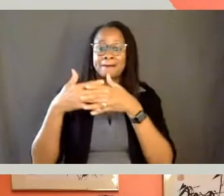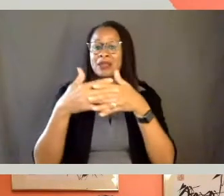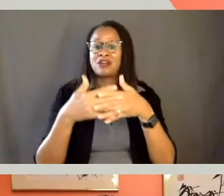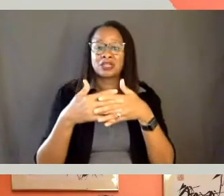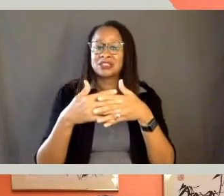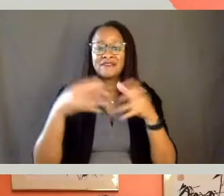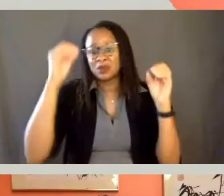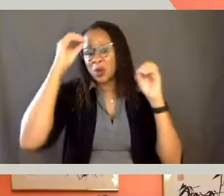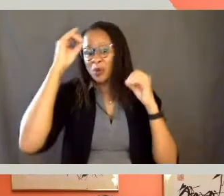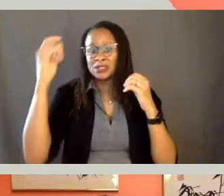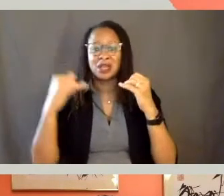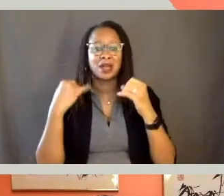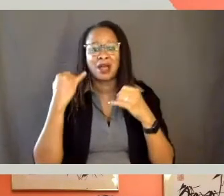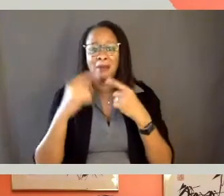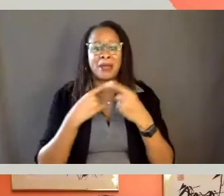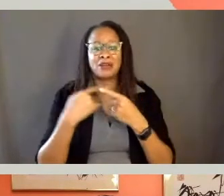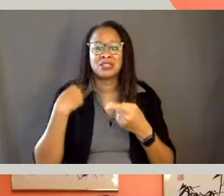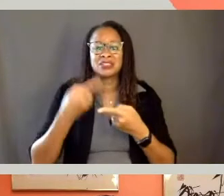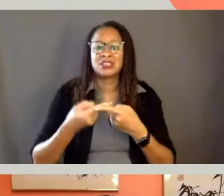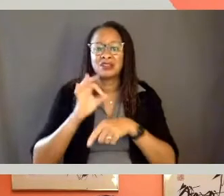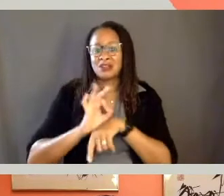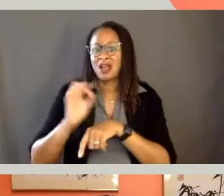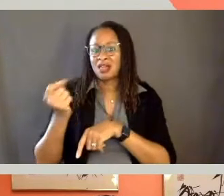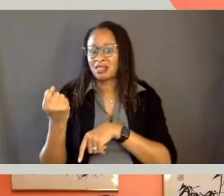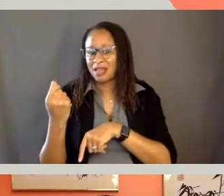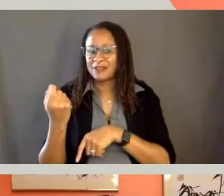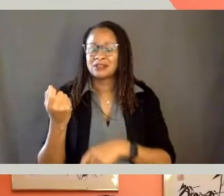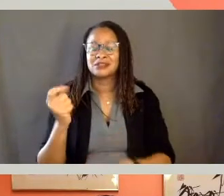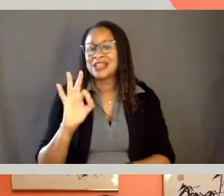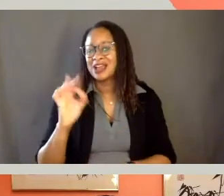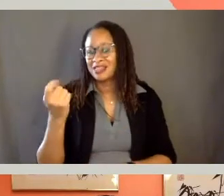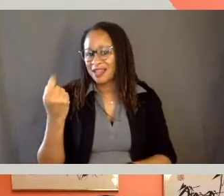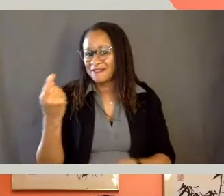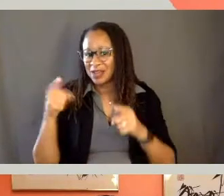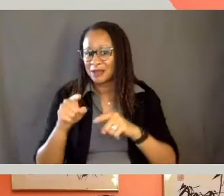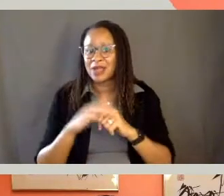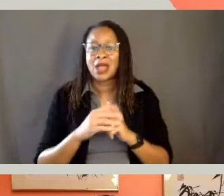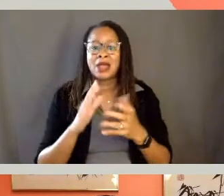until 911 happened and then become aware of the Muslim world,